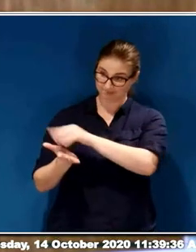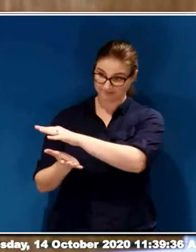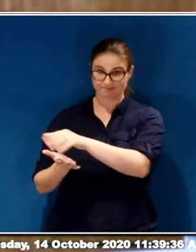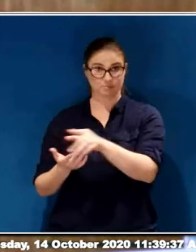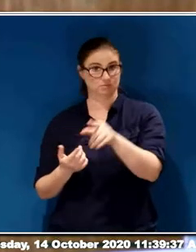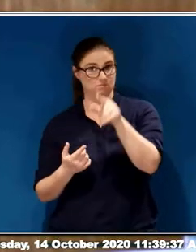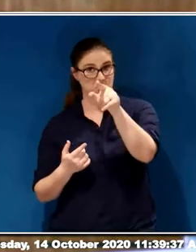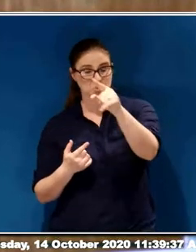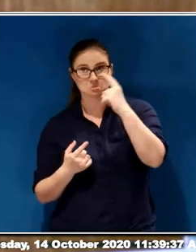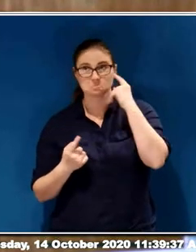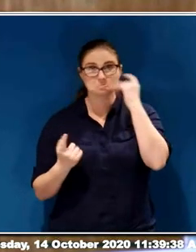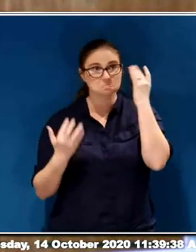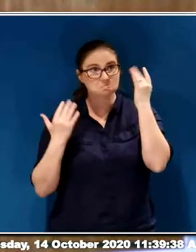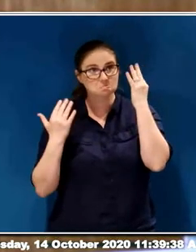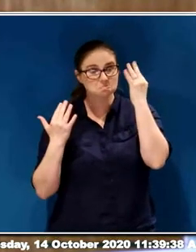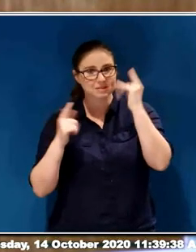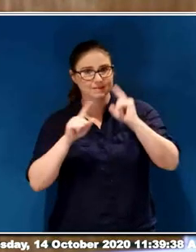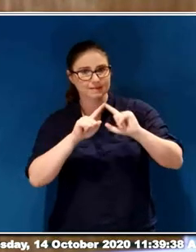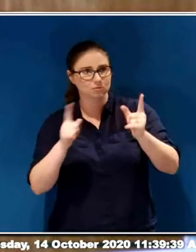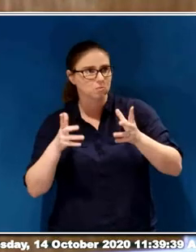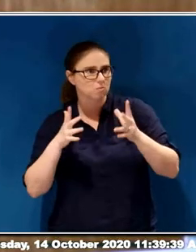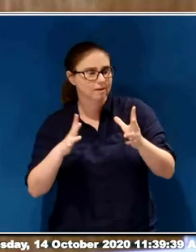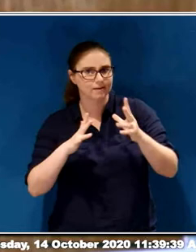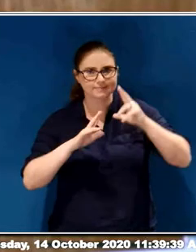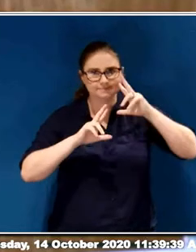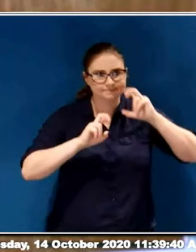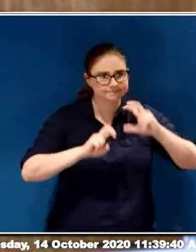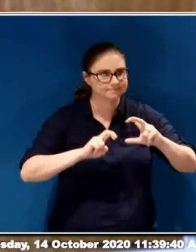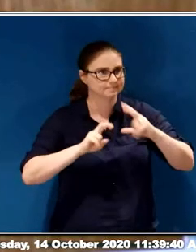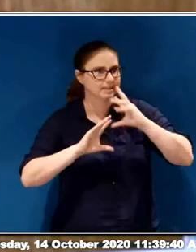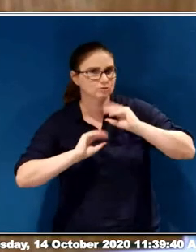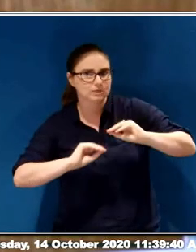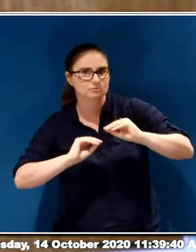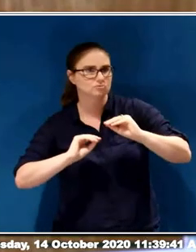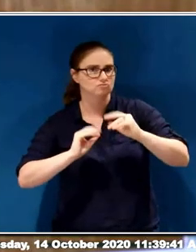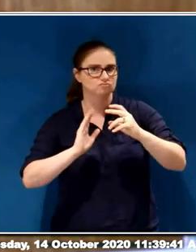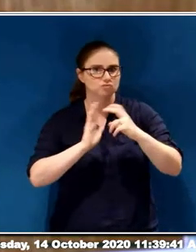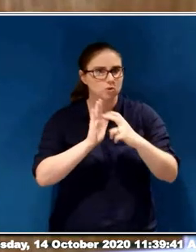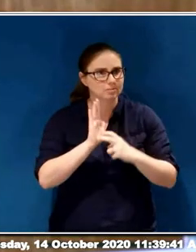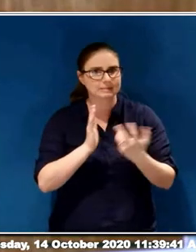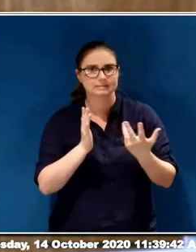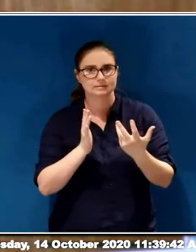What did you do? Immediately, I was pretty overwhelmed.